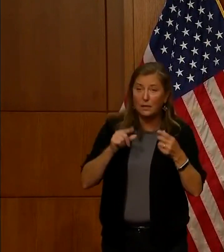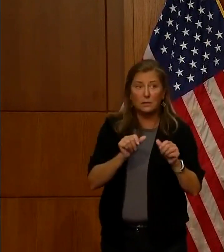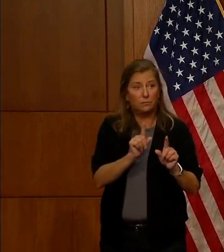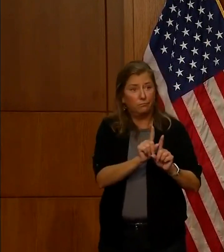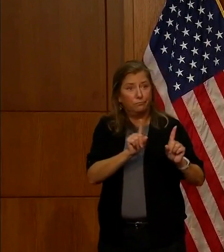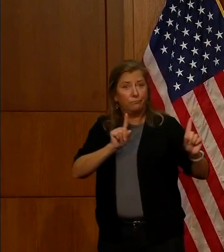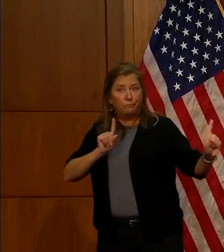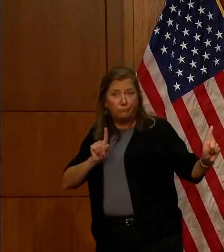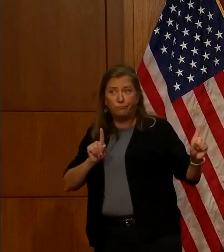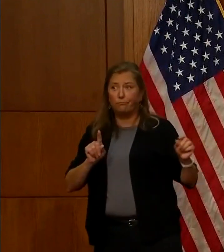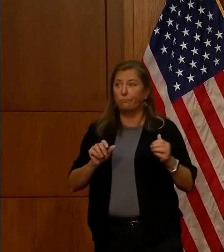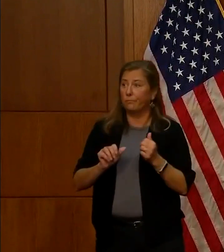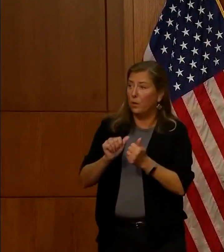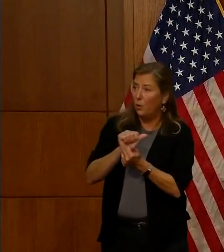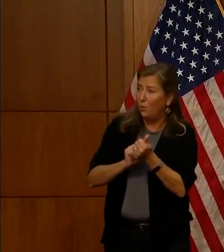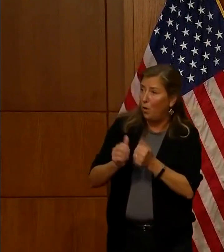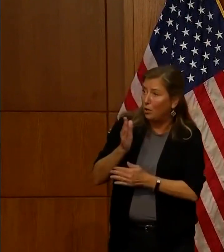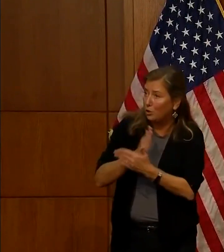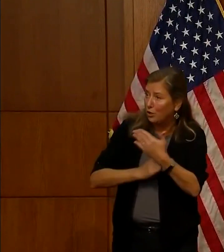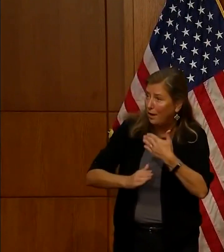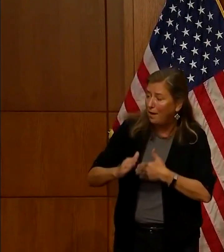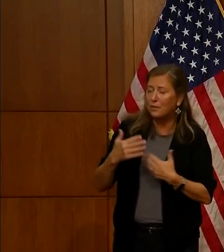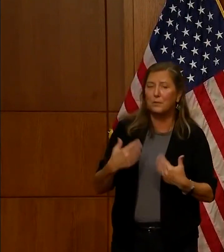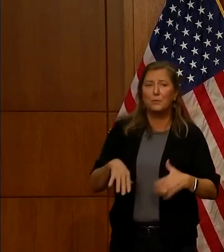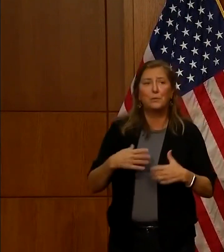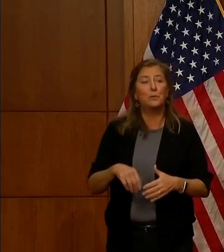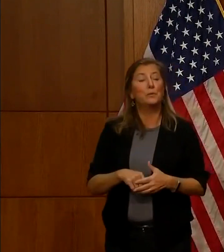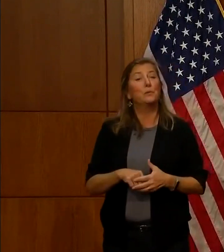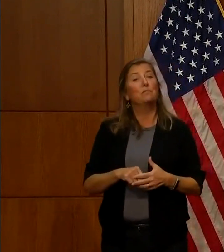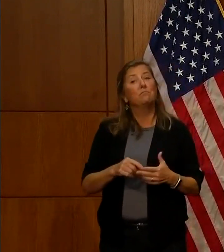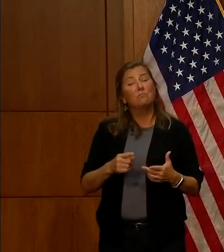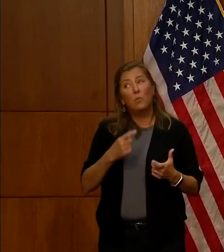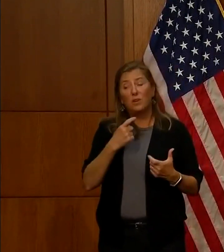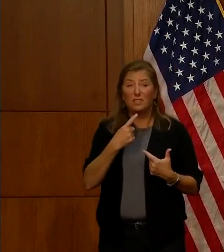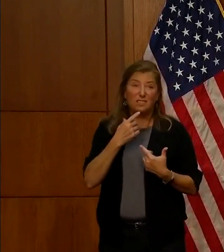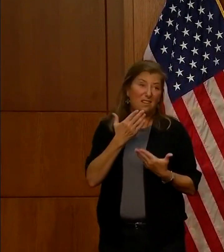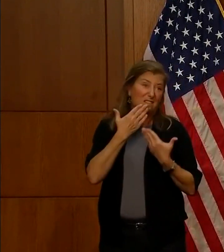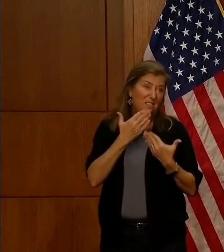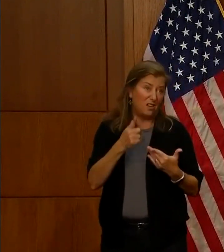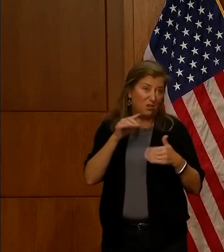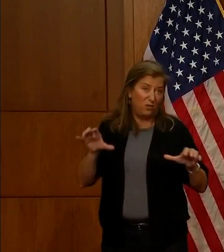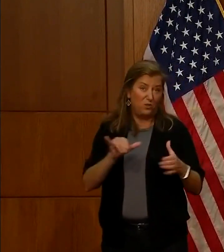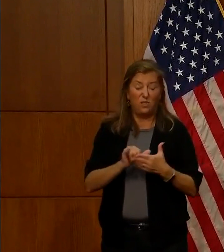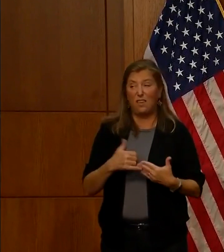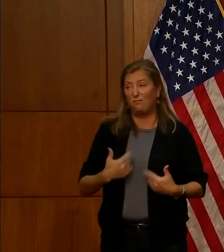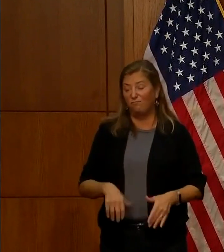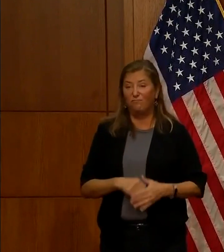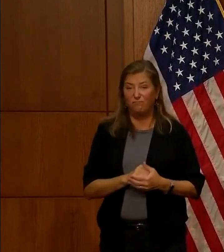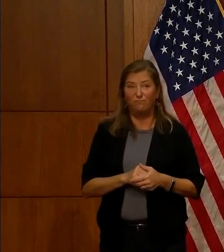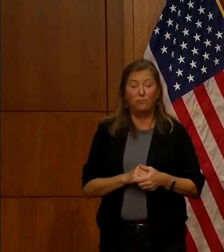CHOICES WEARING MASK PHYSICAL DISTANCING WASHING YOUR HANDS